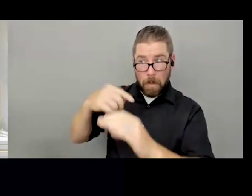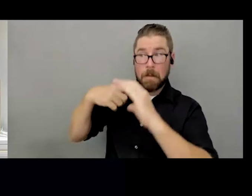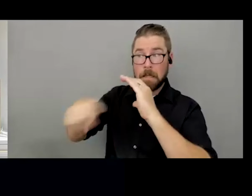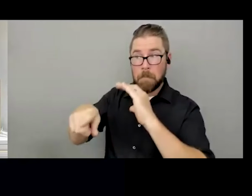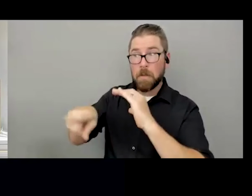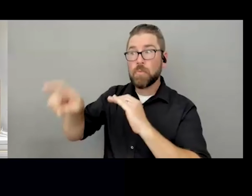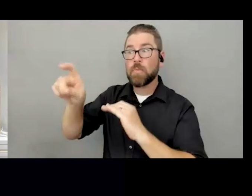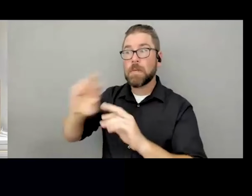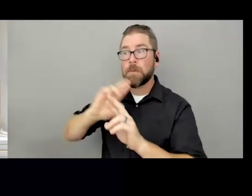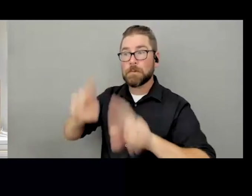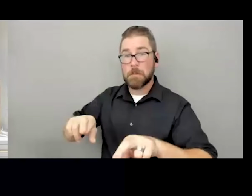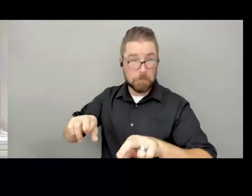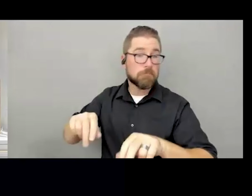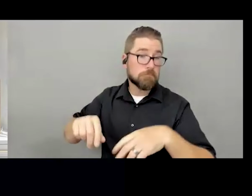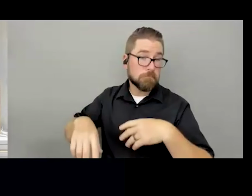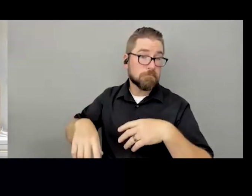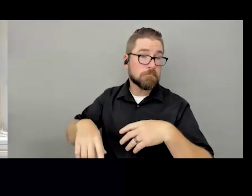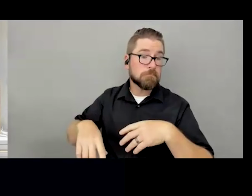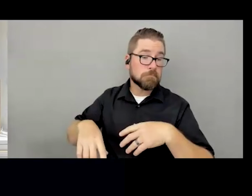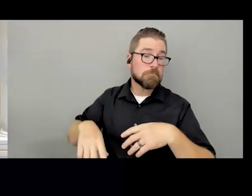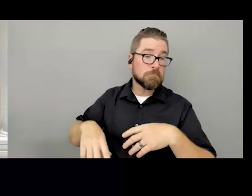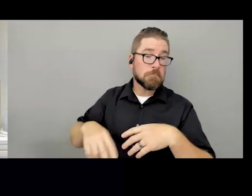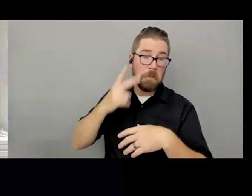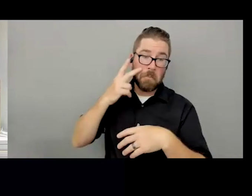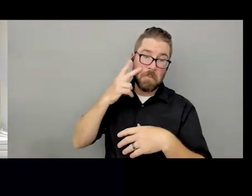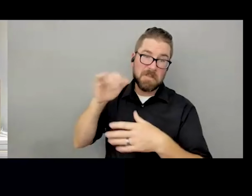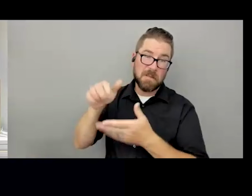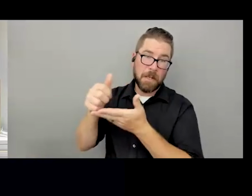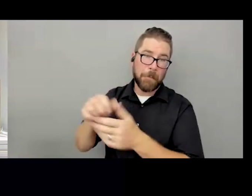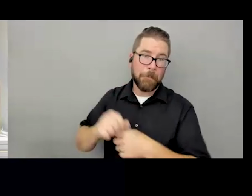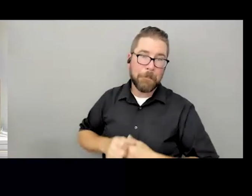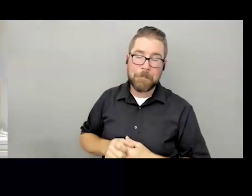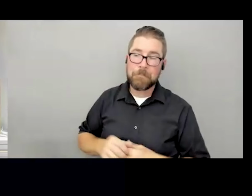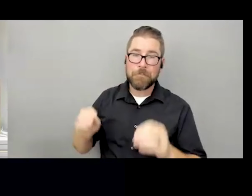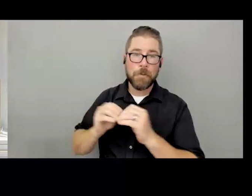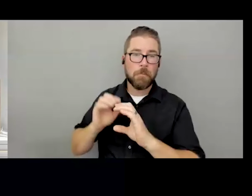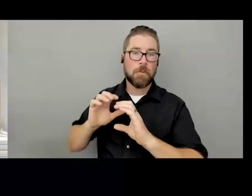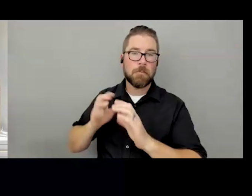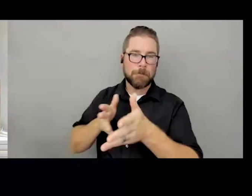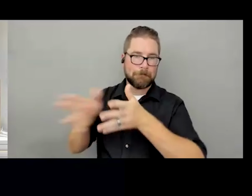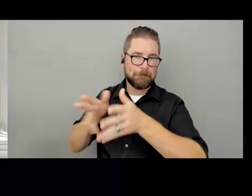I'm going to do that and see if that changes anything with them on their end to see if we can get more interaction with them. If with referred to a counselor.